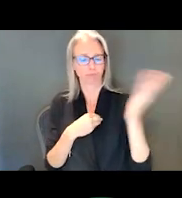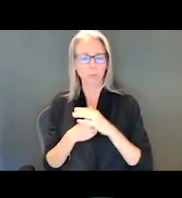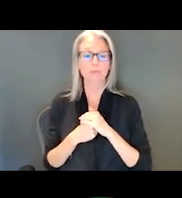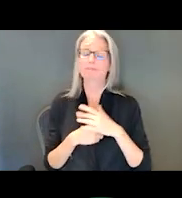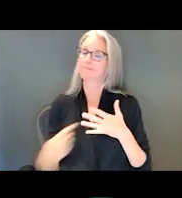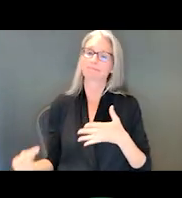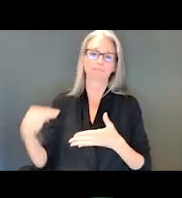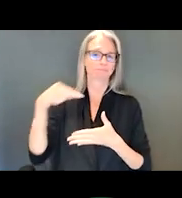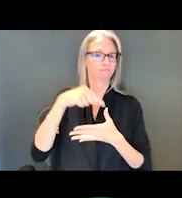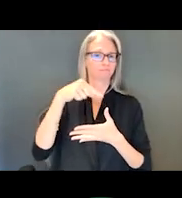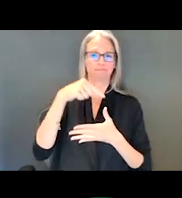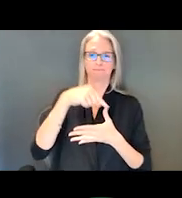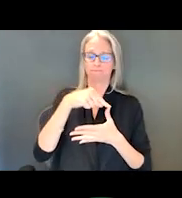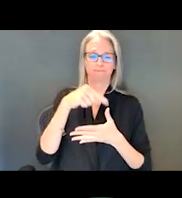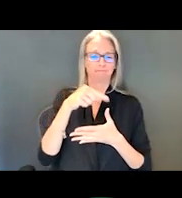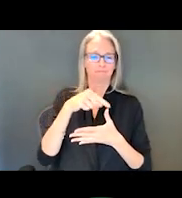so incredibly powerful and moving.